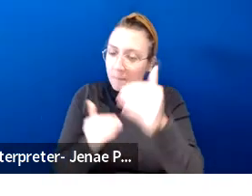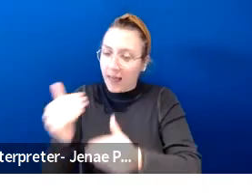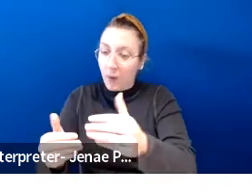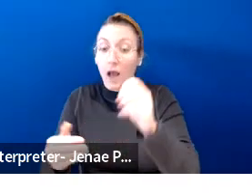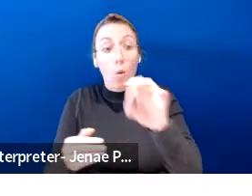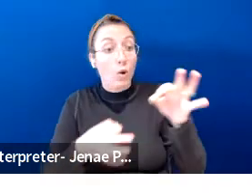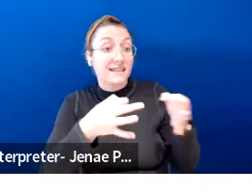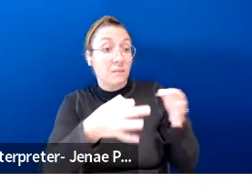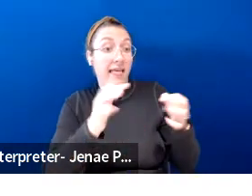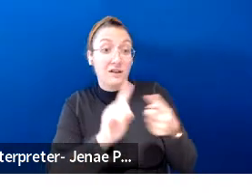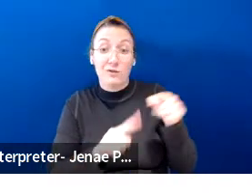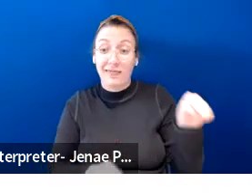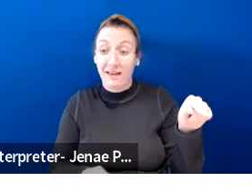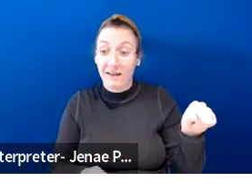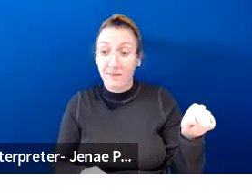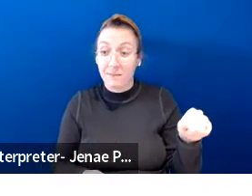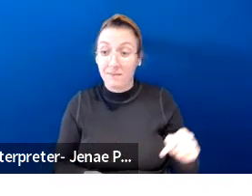so that they have that missing piece of the puzzle